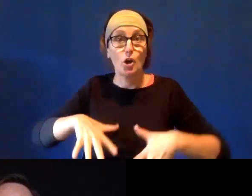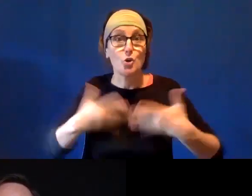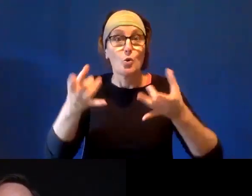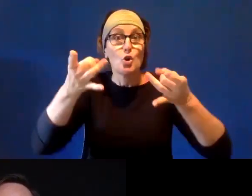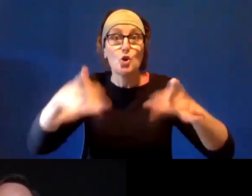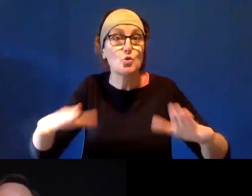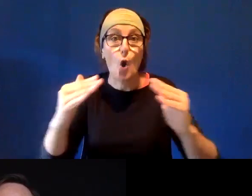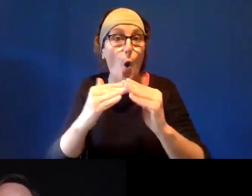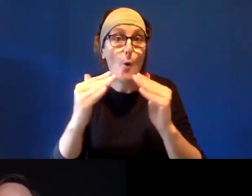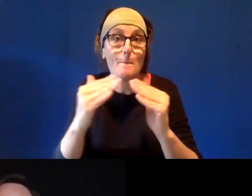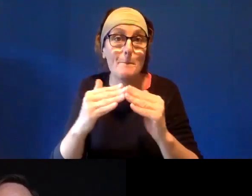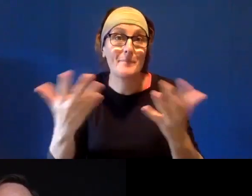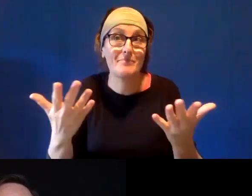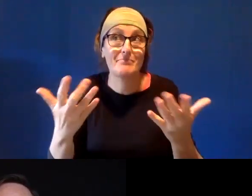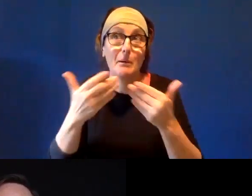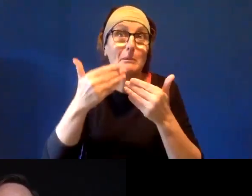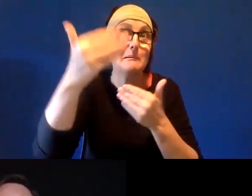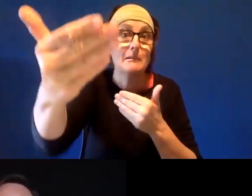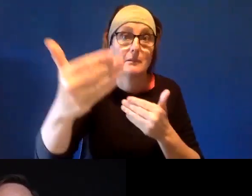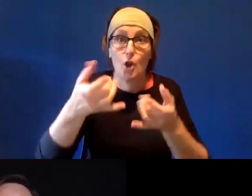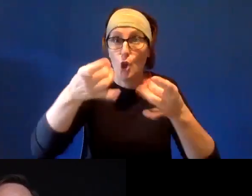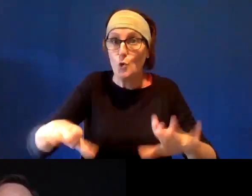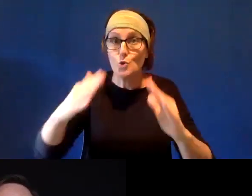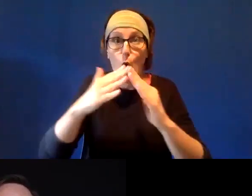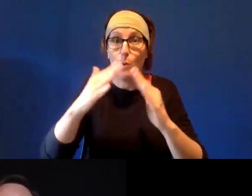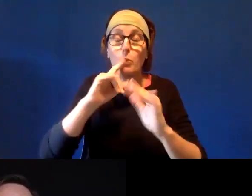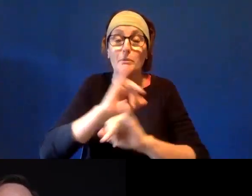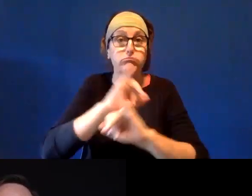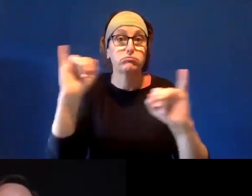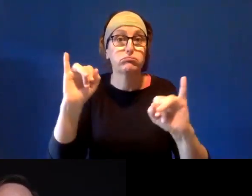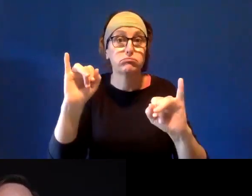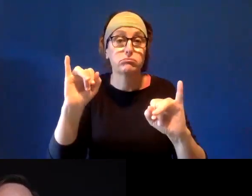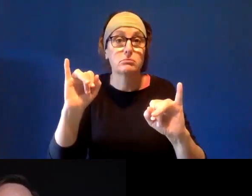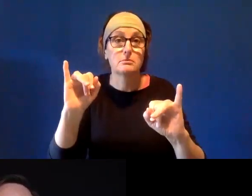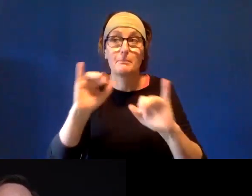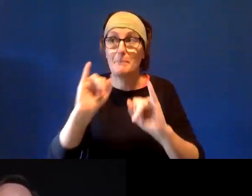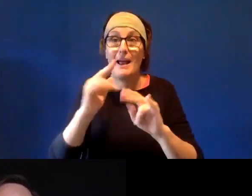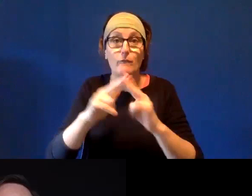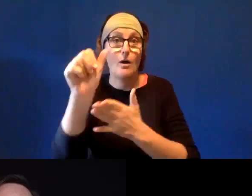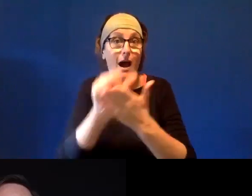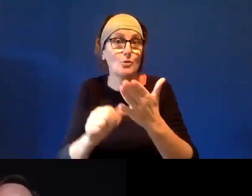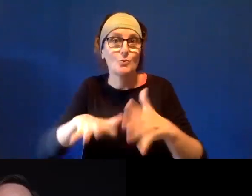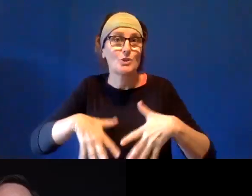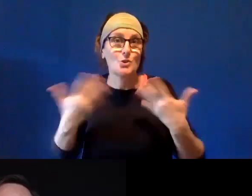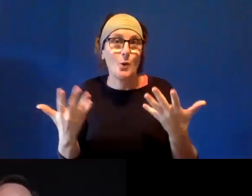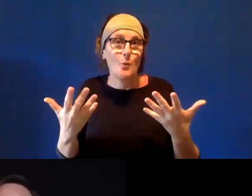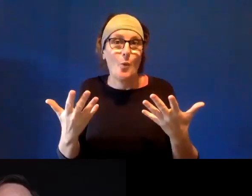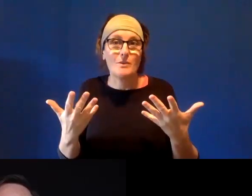in struggle further down the track is actually going to become hugely problematic for the arts industry. We don't want to lose anyone. We